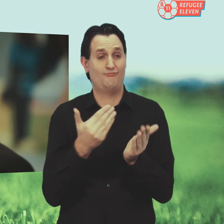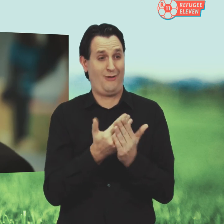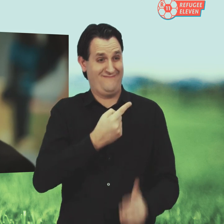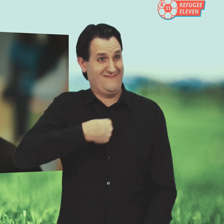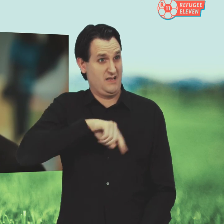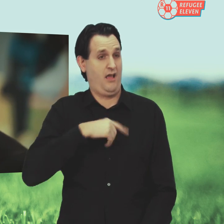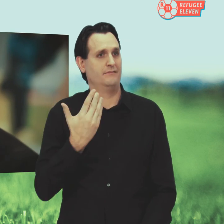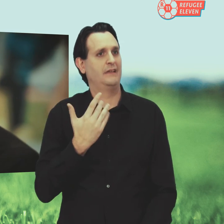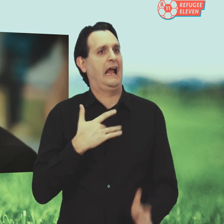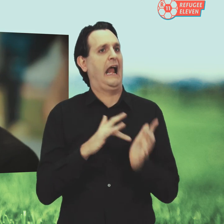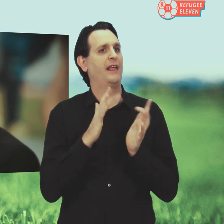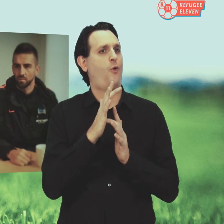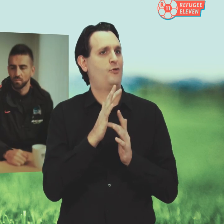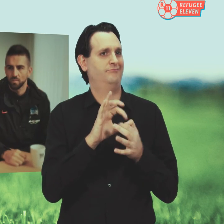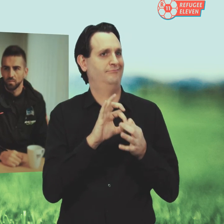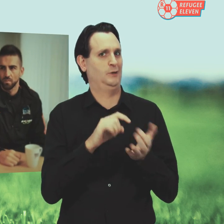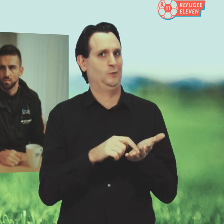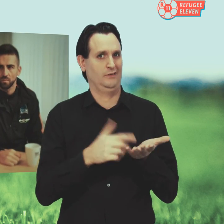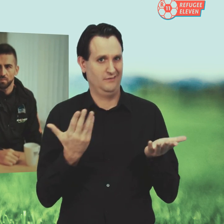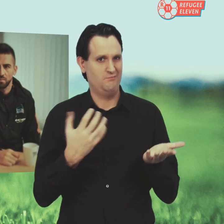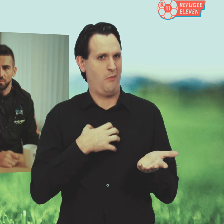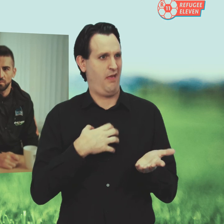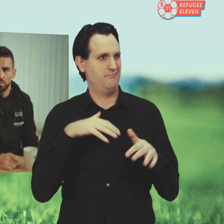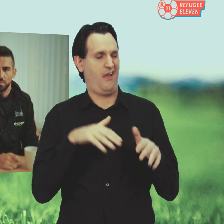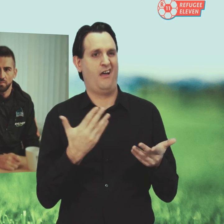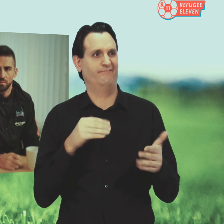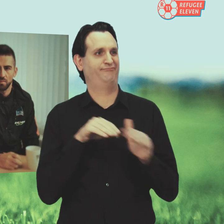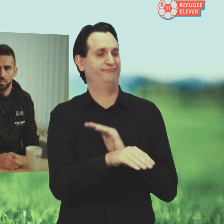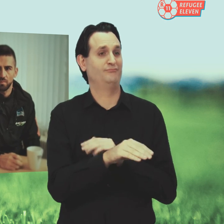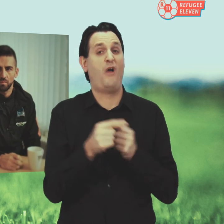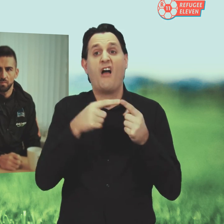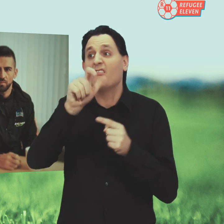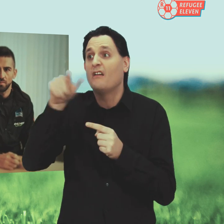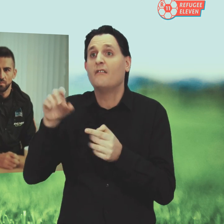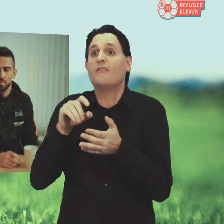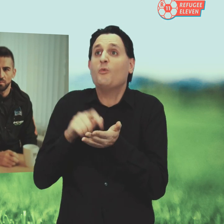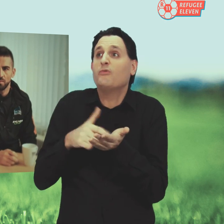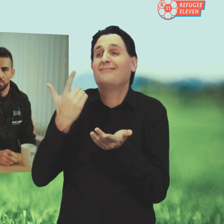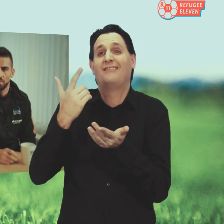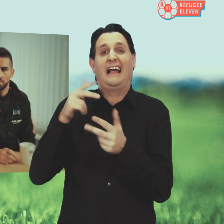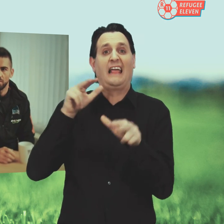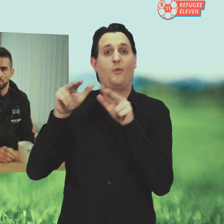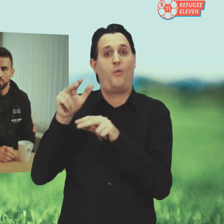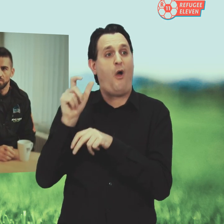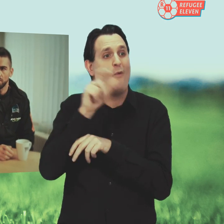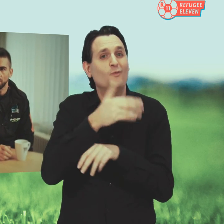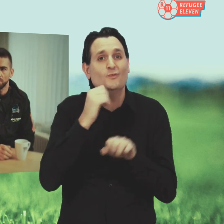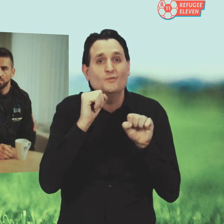We have religious problems and also people flee because of insecure protection from the government,